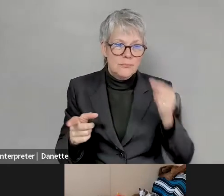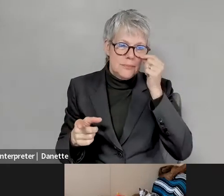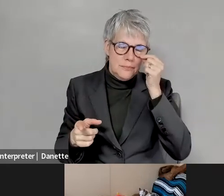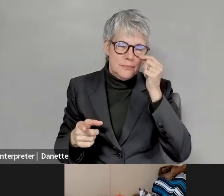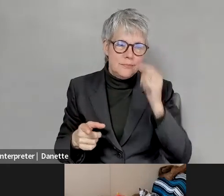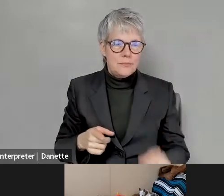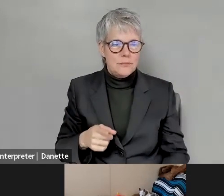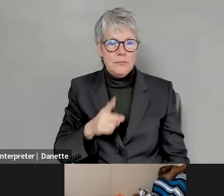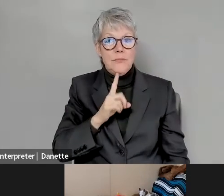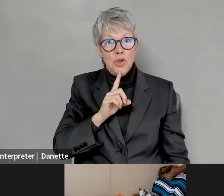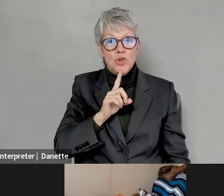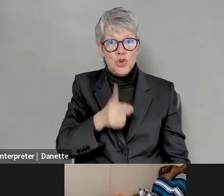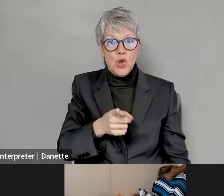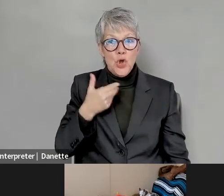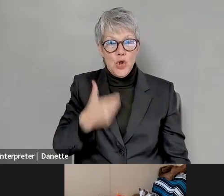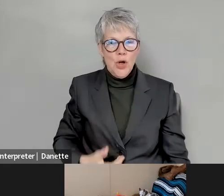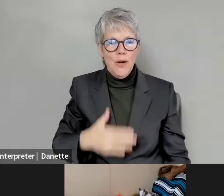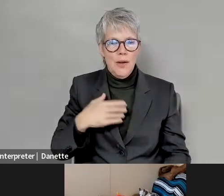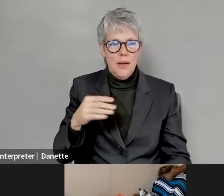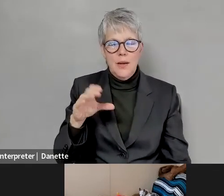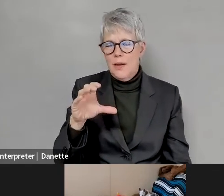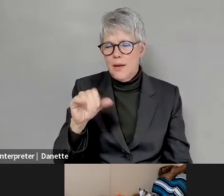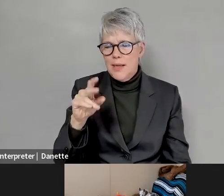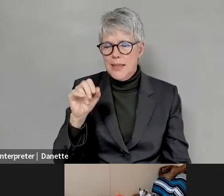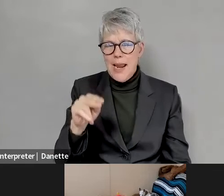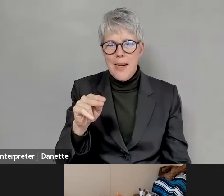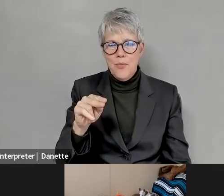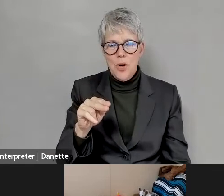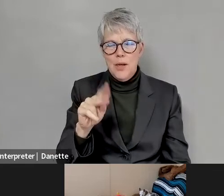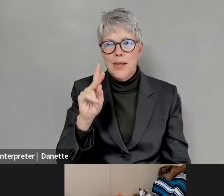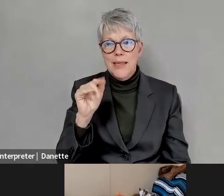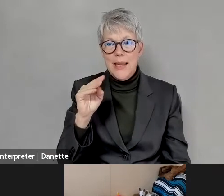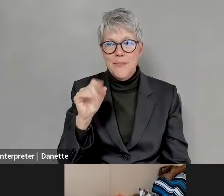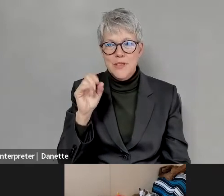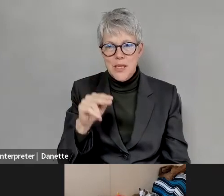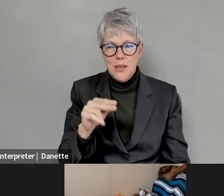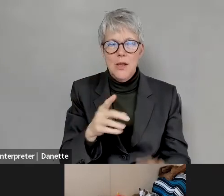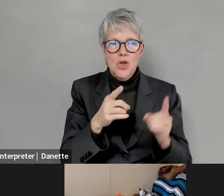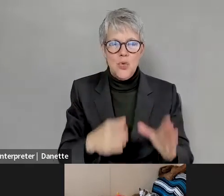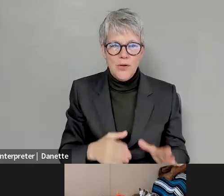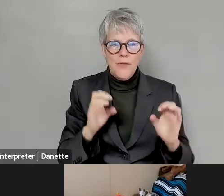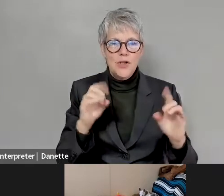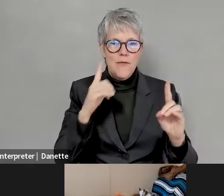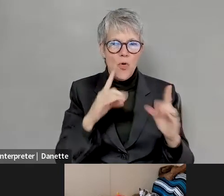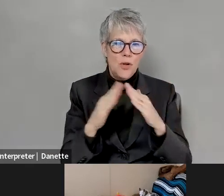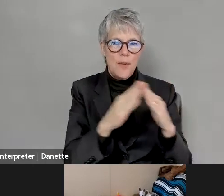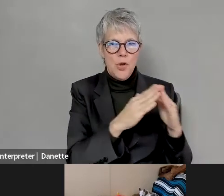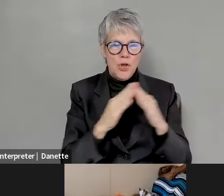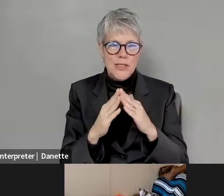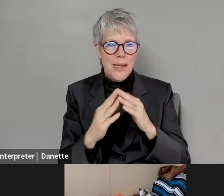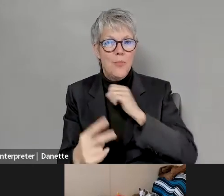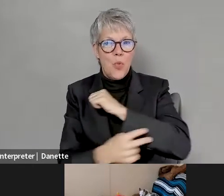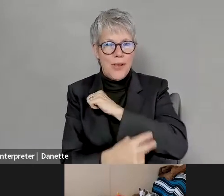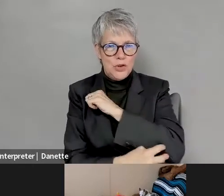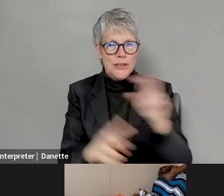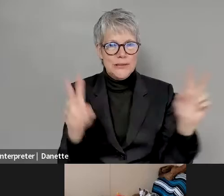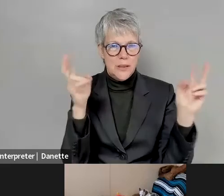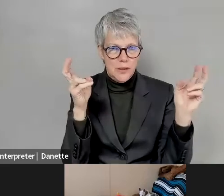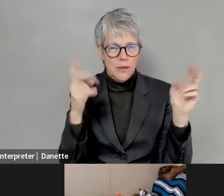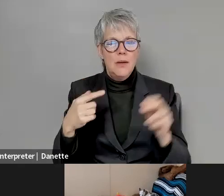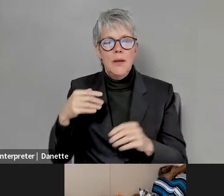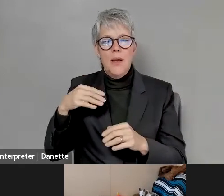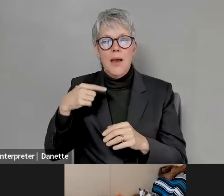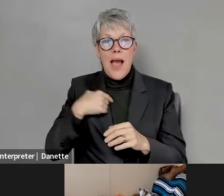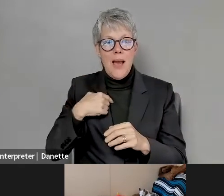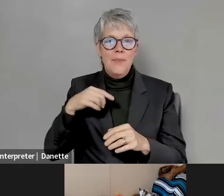Cameron Kempson: Sure, So my name is Karen Kimson, and I am the Director of Education for Community bridges. I've been in the field for